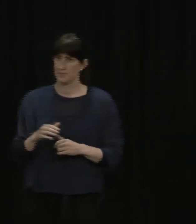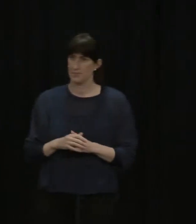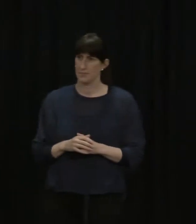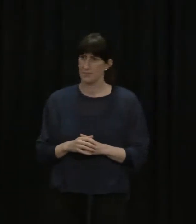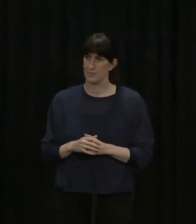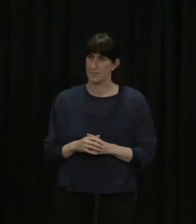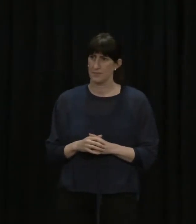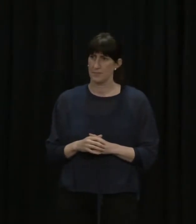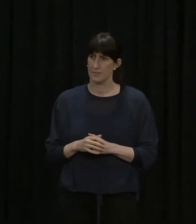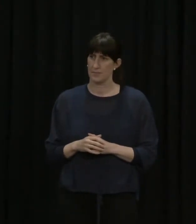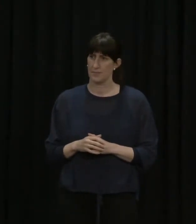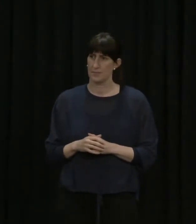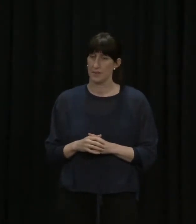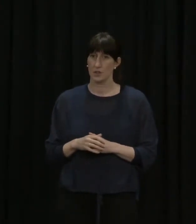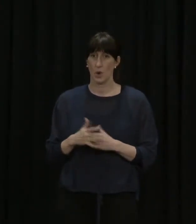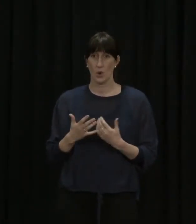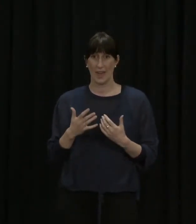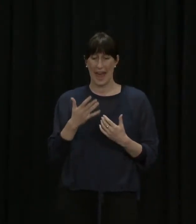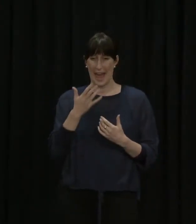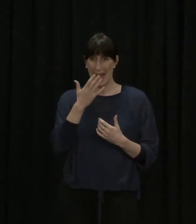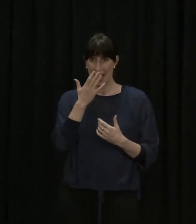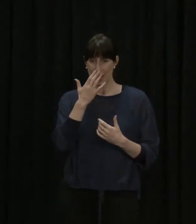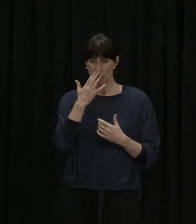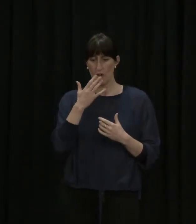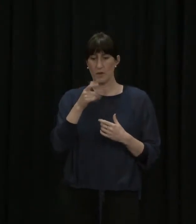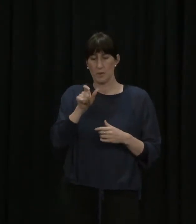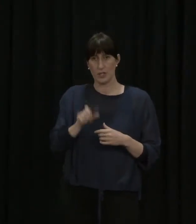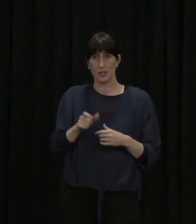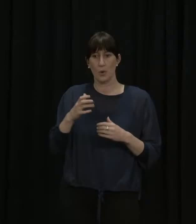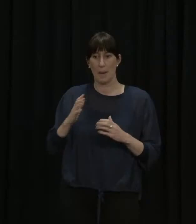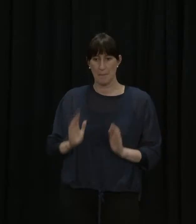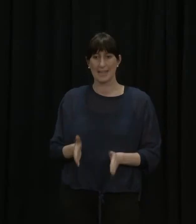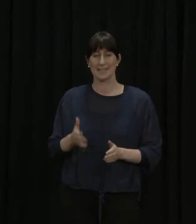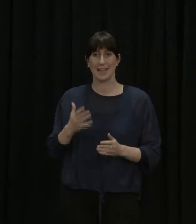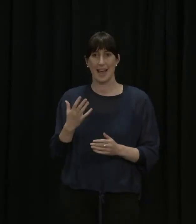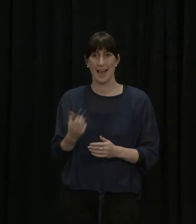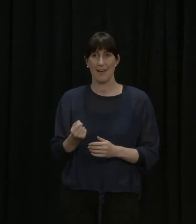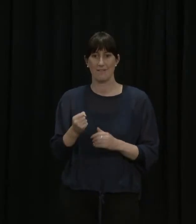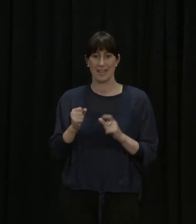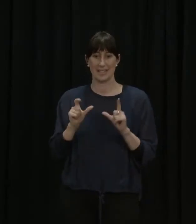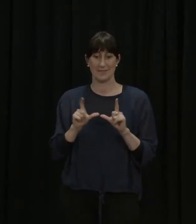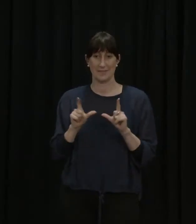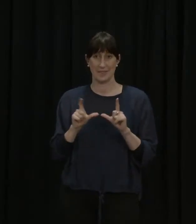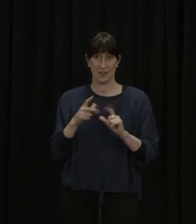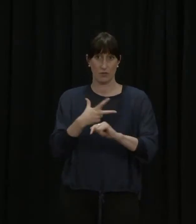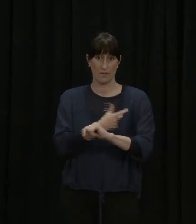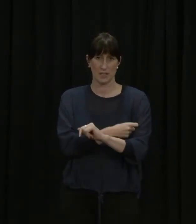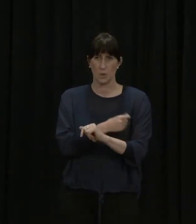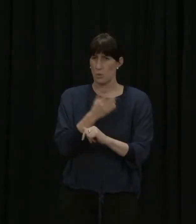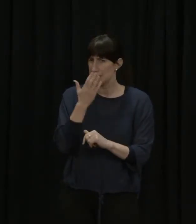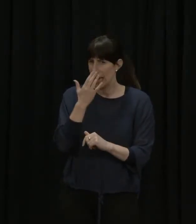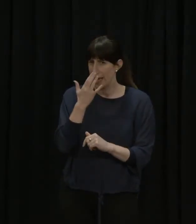turnaround times is as short as possible. Have you made any decisions